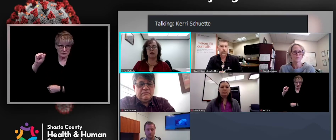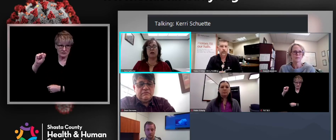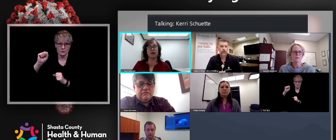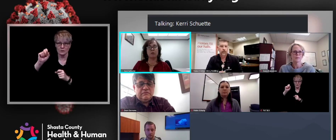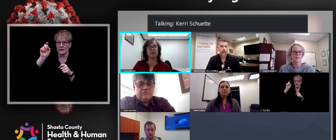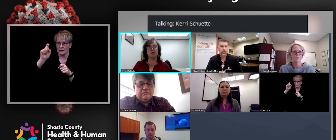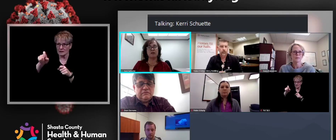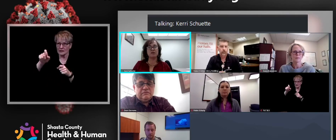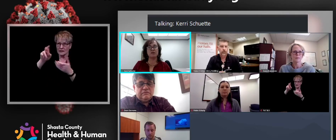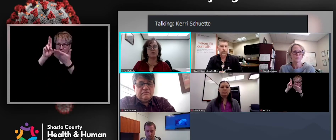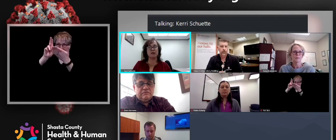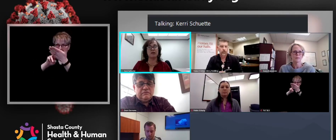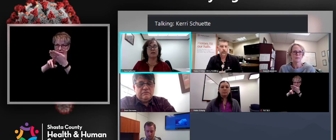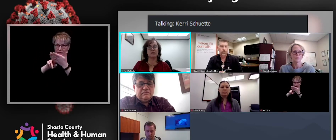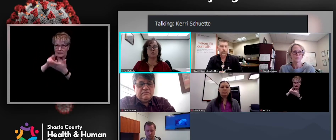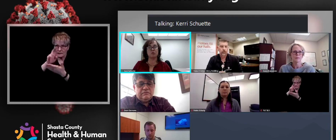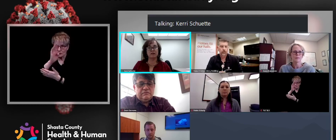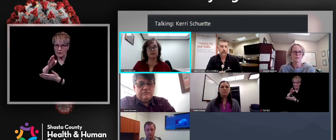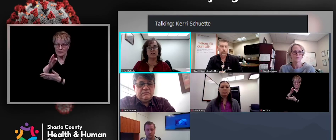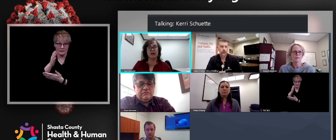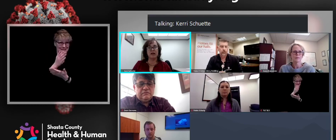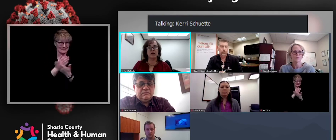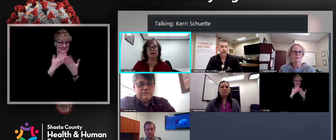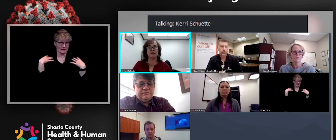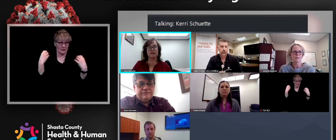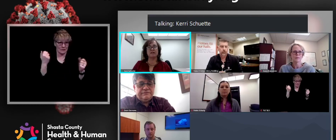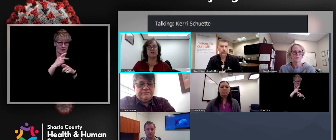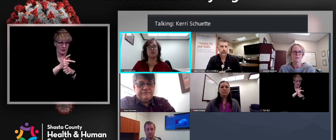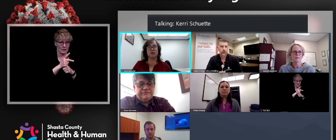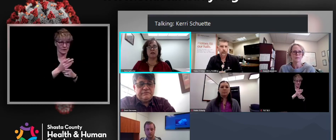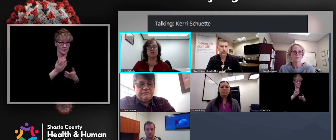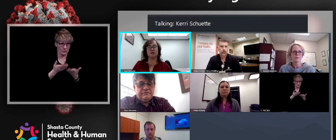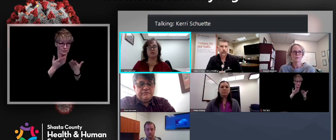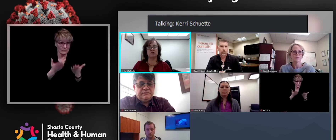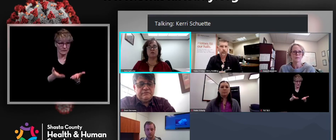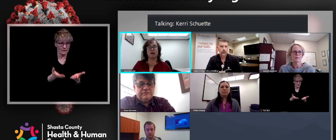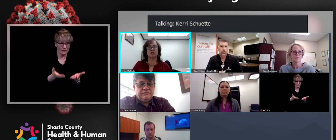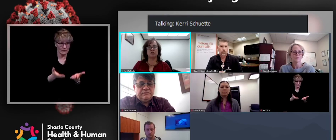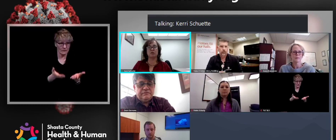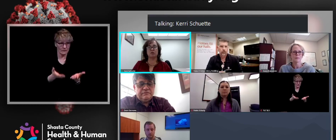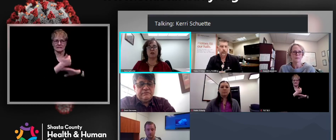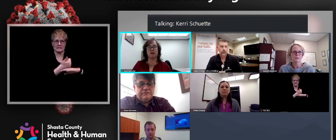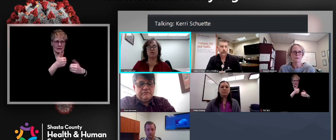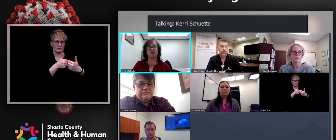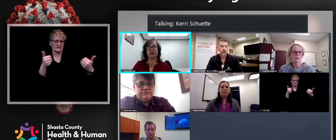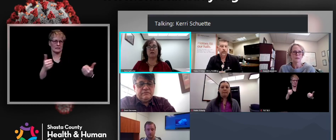healthcare providers are doing clinics as well. And that's another way to reach out and find a